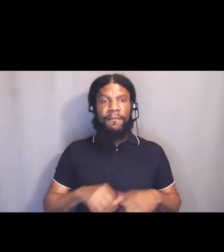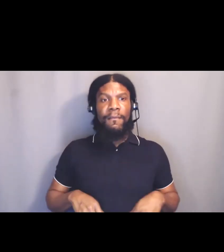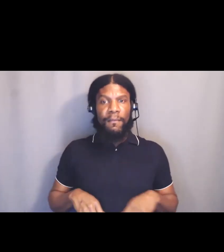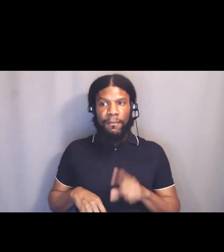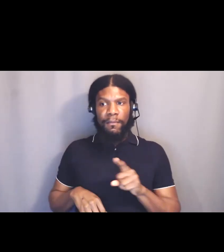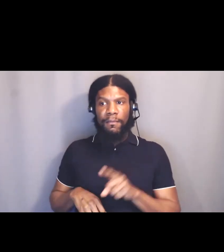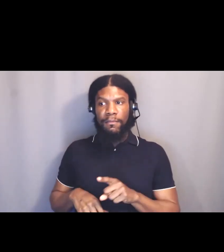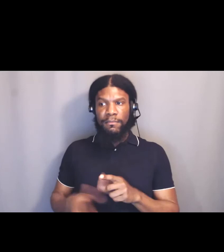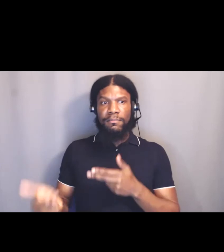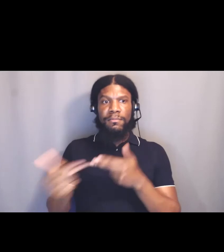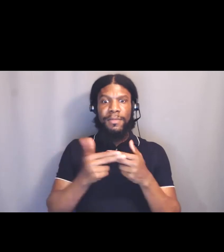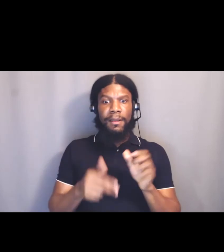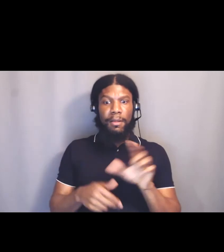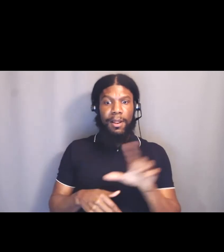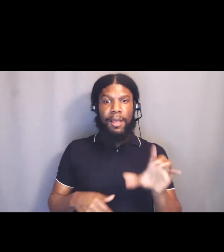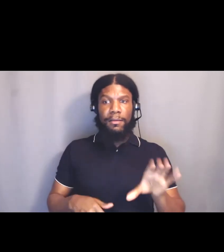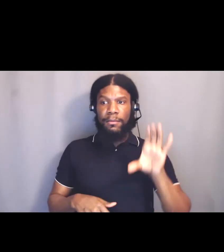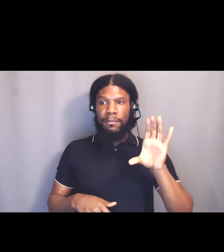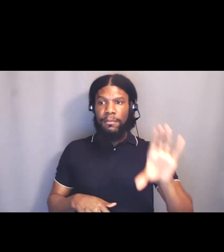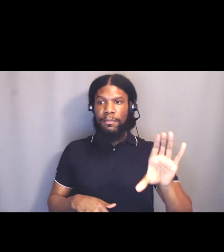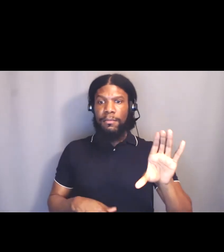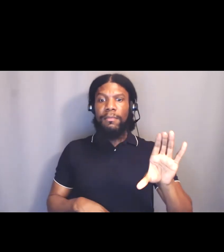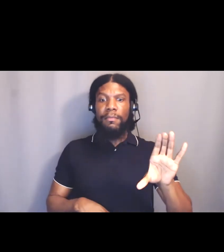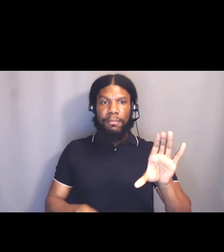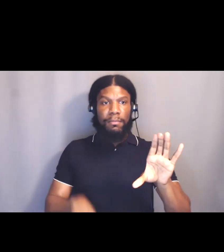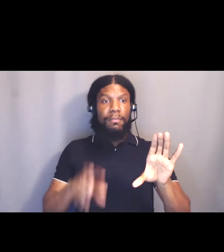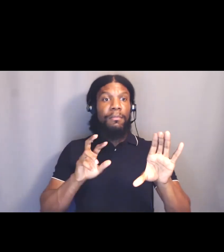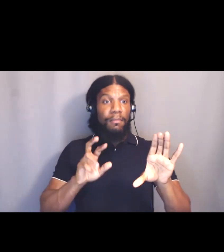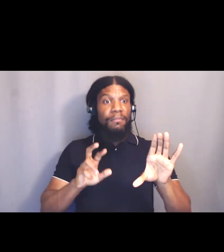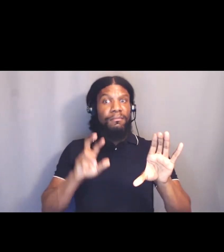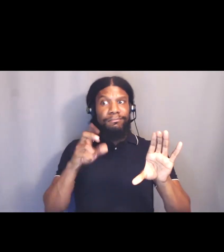was a rally attended by Democratic Socialists of America.